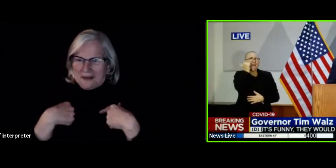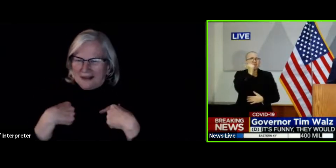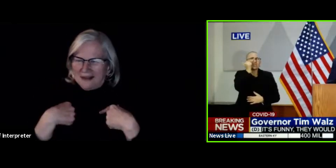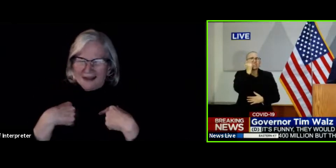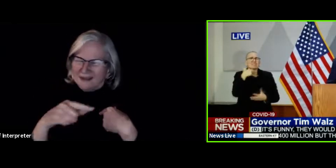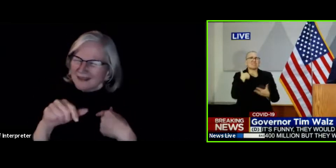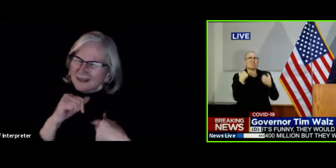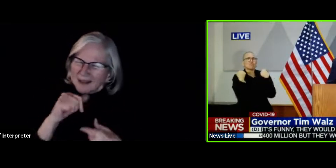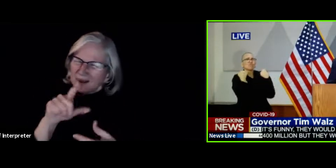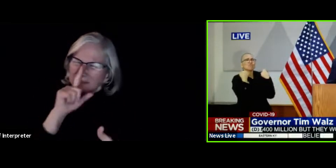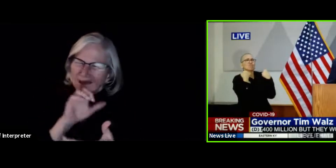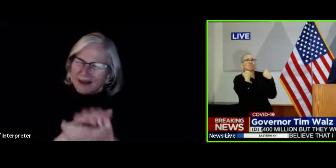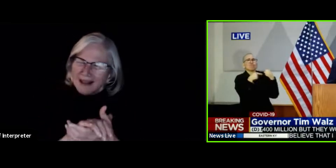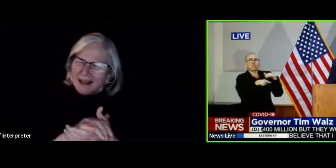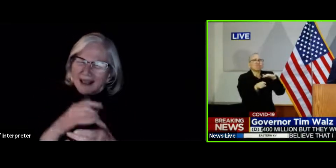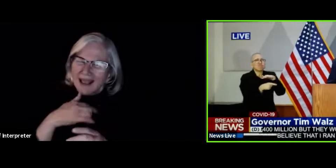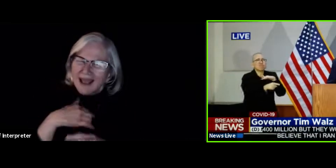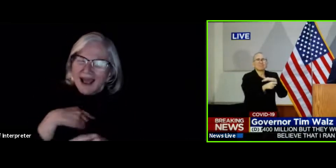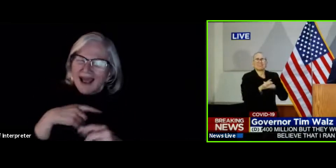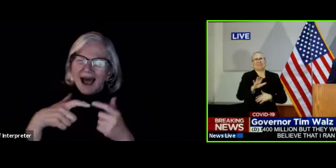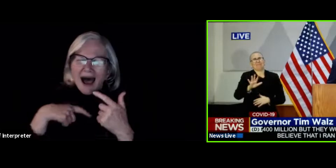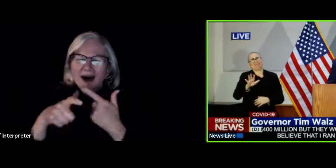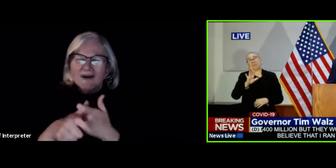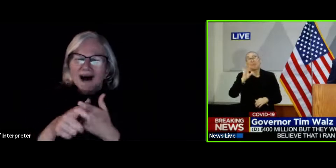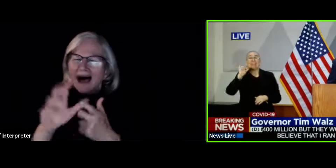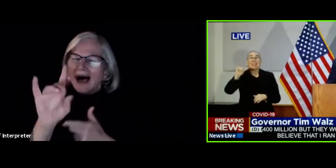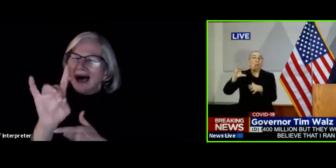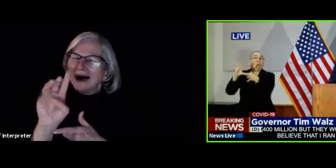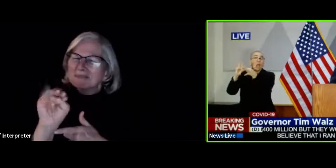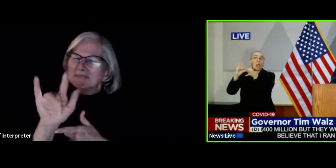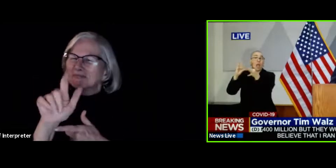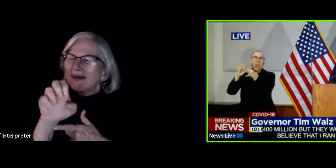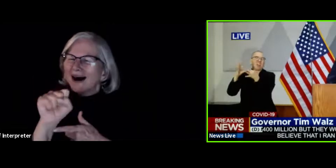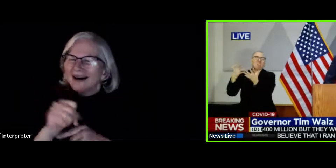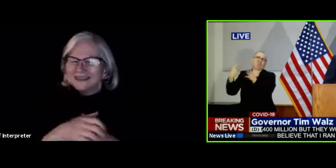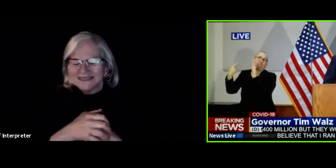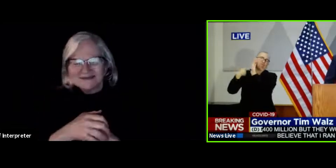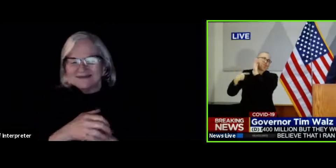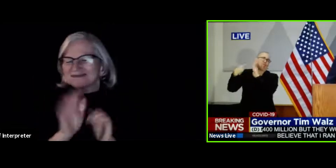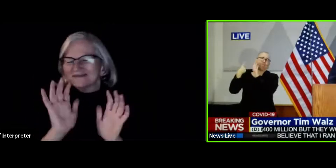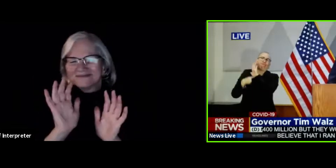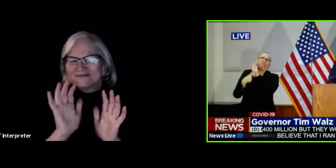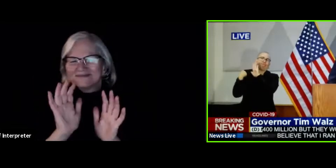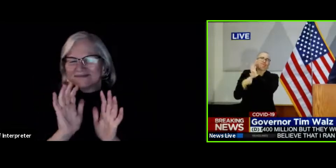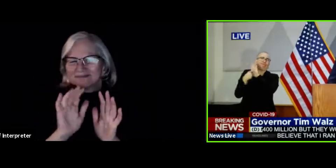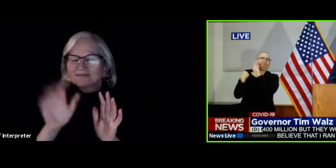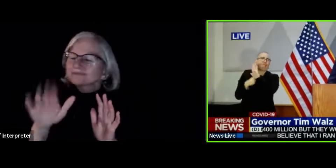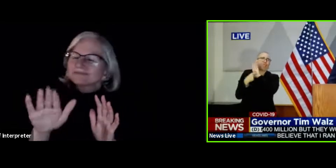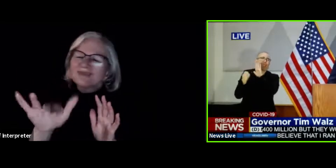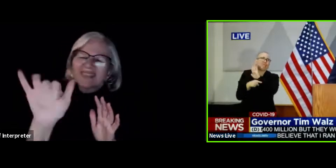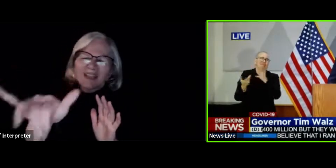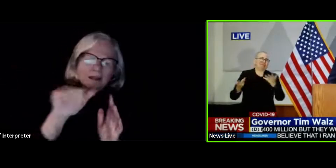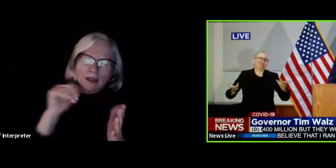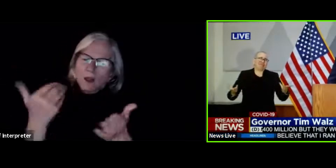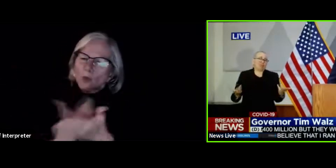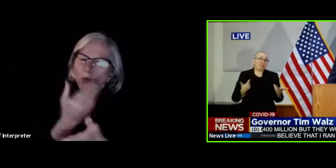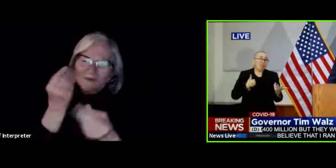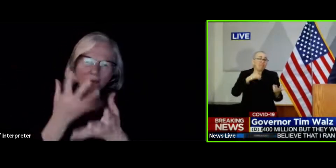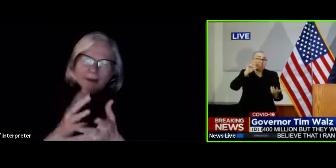SOME OF THIS IS NOTHING NEW, YOU KNOW, THE PERSONAL ATTACKS ON ELECTED OFFICIALS. CERTAINLY I WOULD NOT CLAIM TO